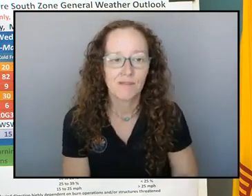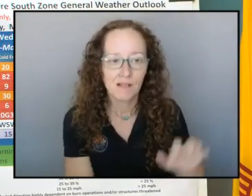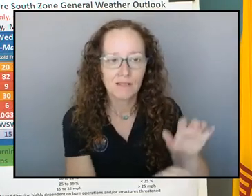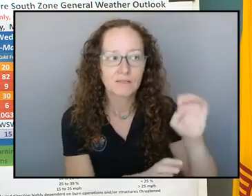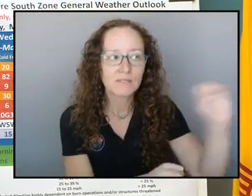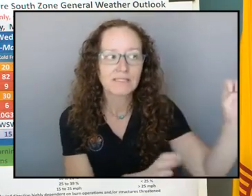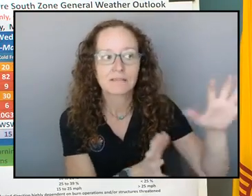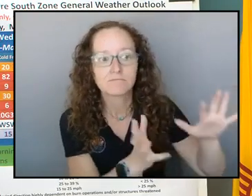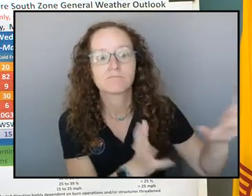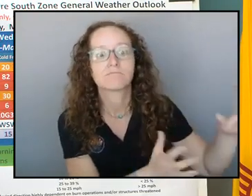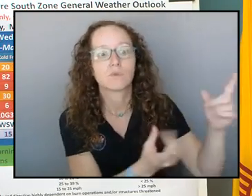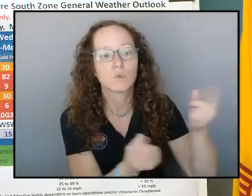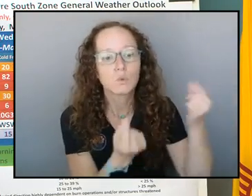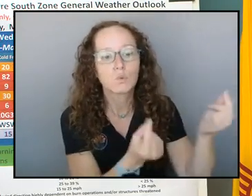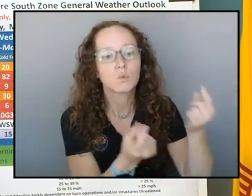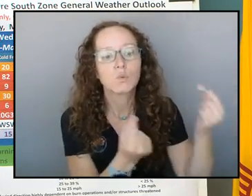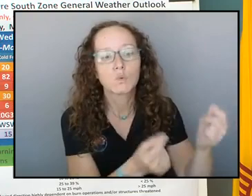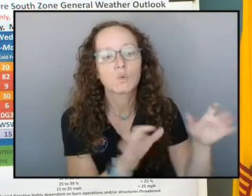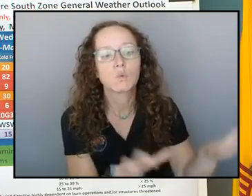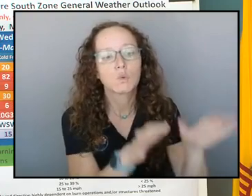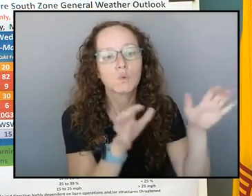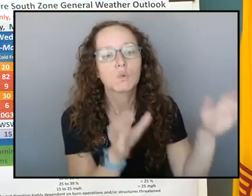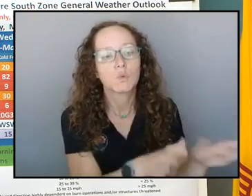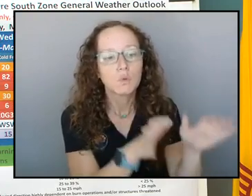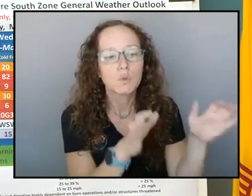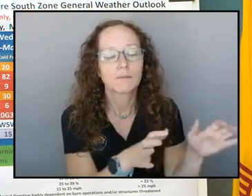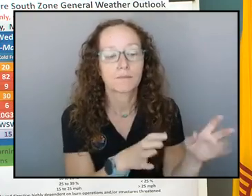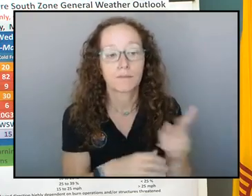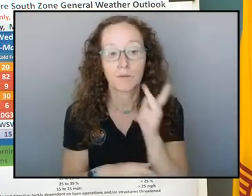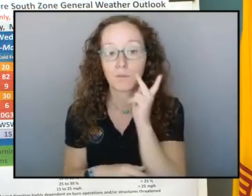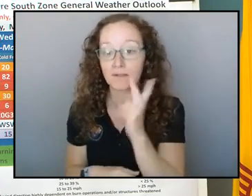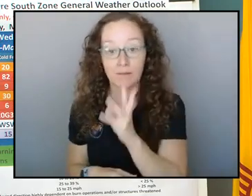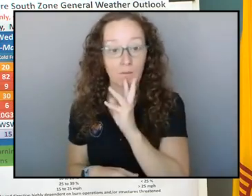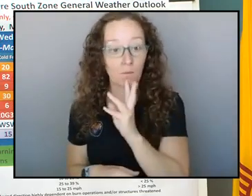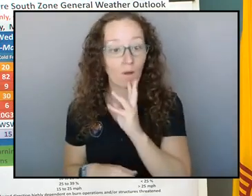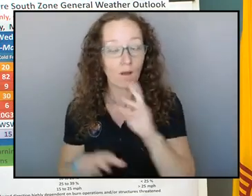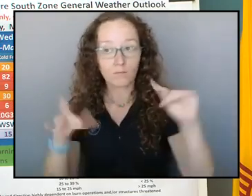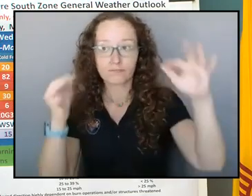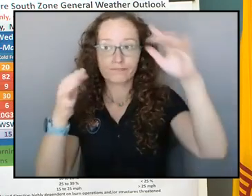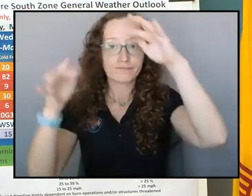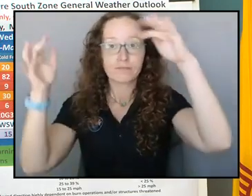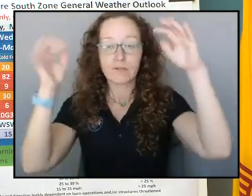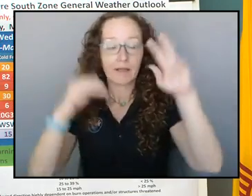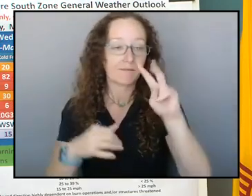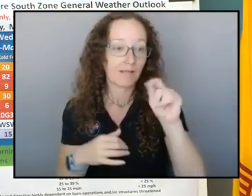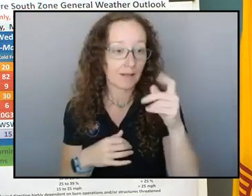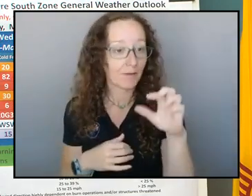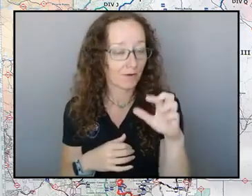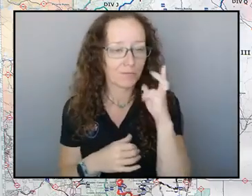where all the water vapor is. As you look up a little bit closer to where we are, you can see we're pretty much